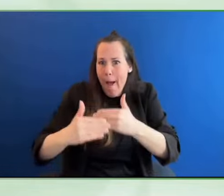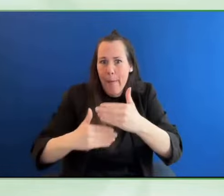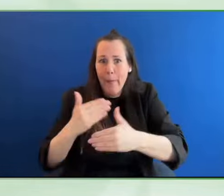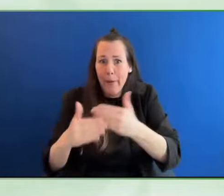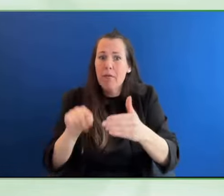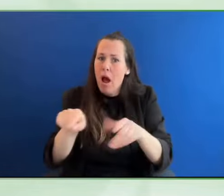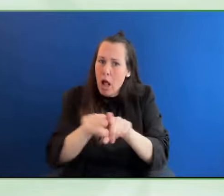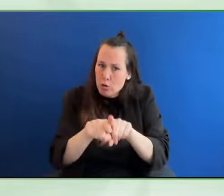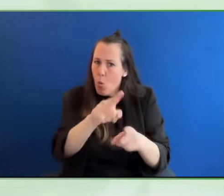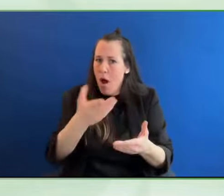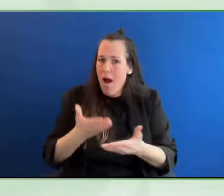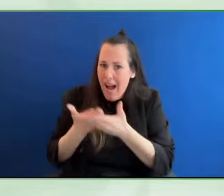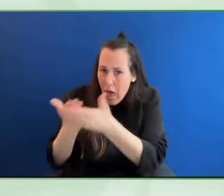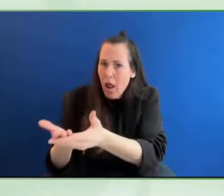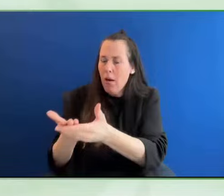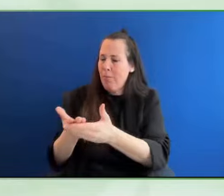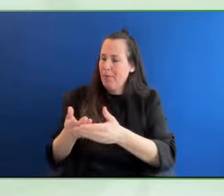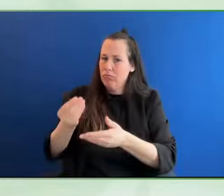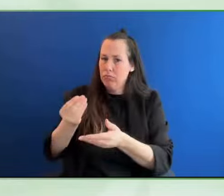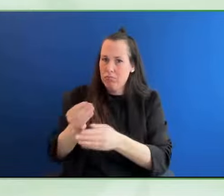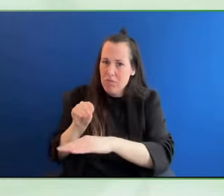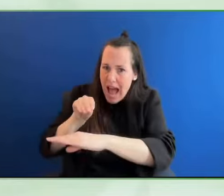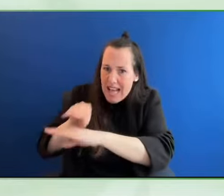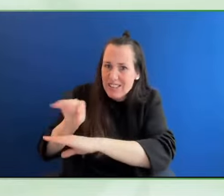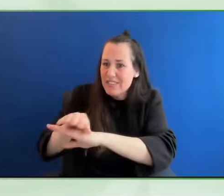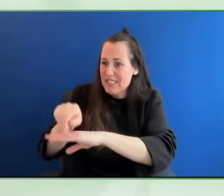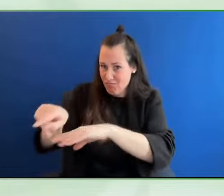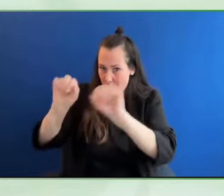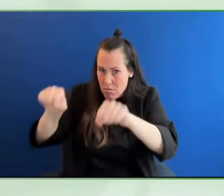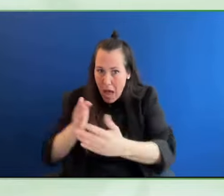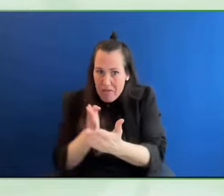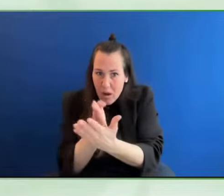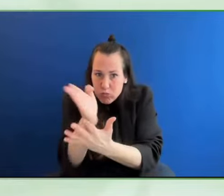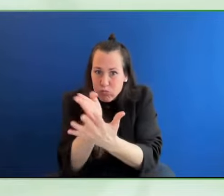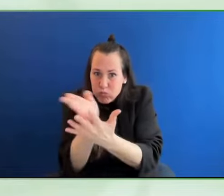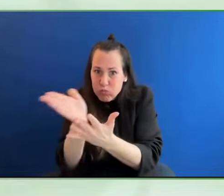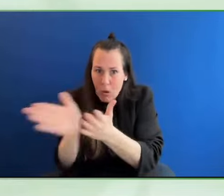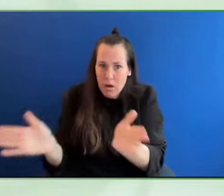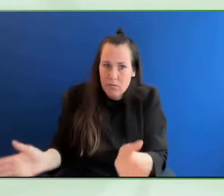disclosure rate. We are already here.